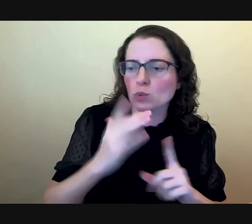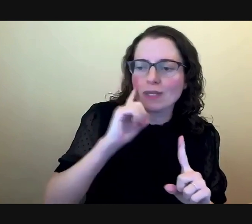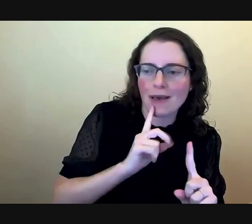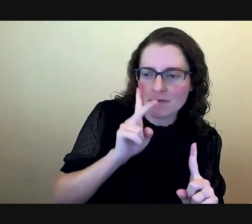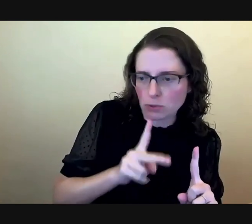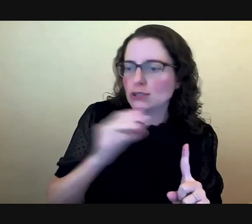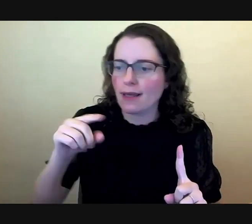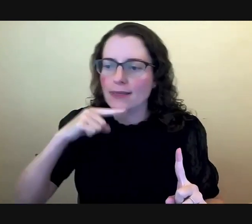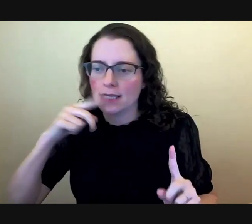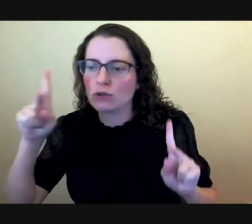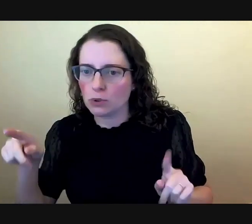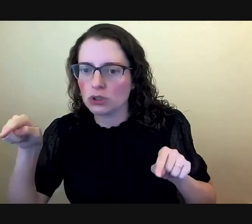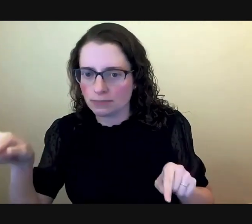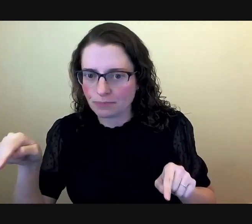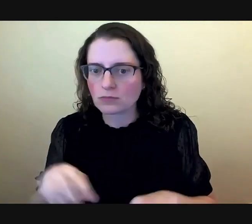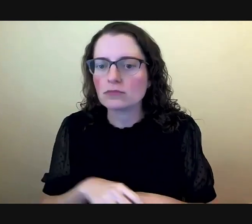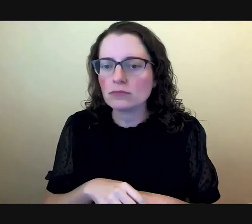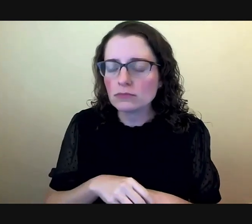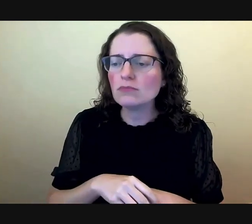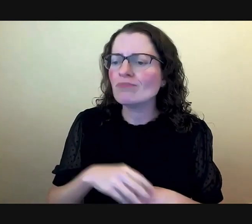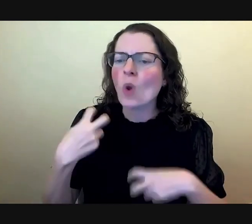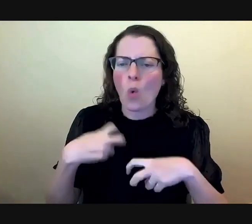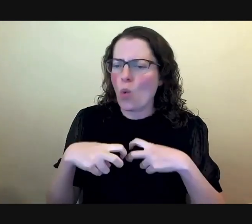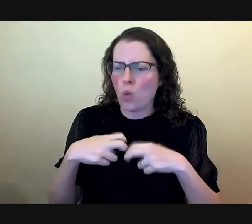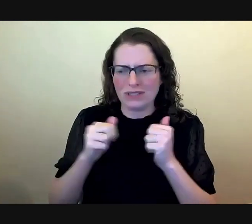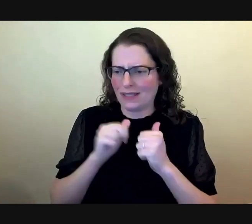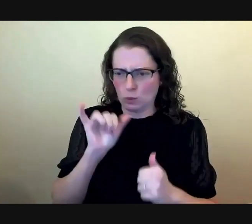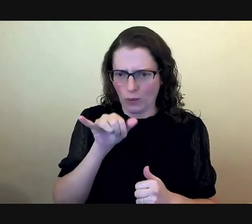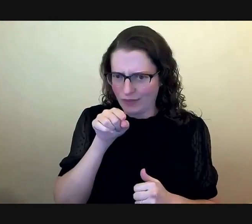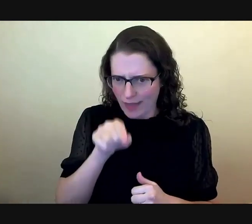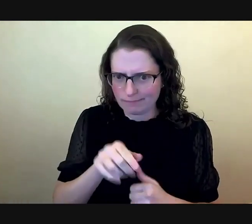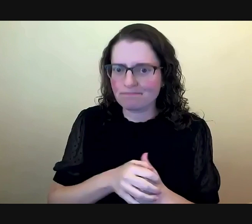between both parties, the hearing and deaf person.